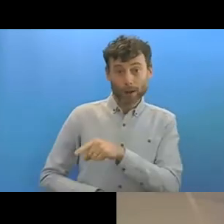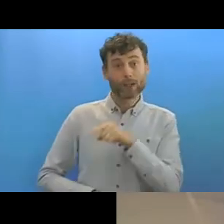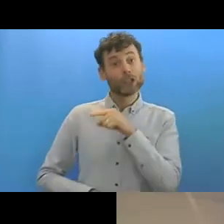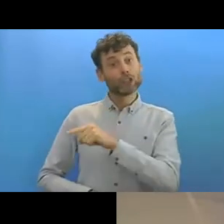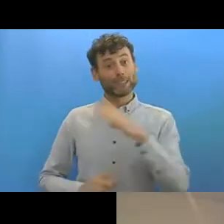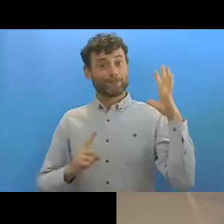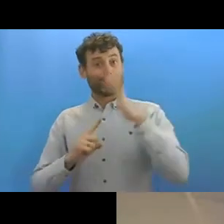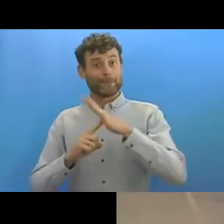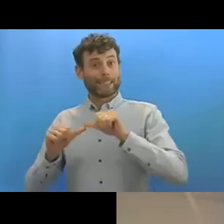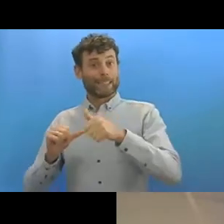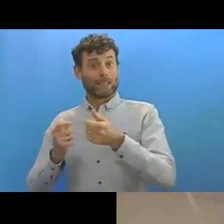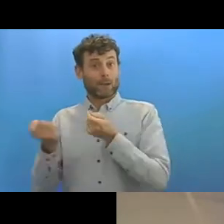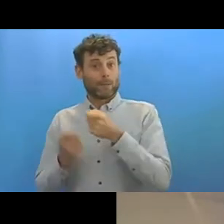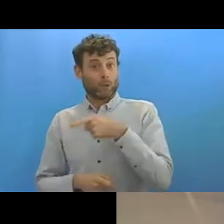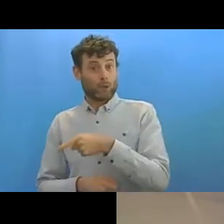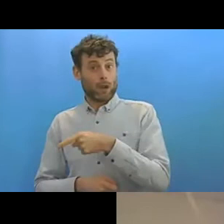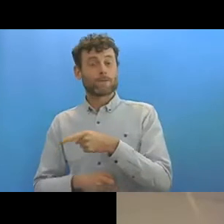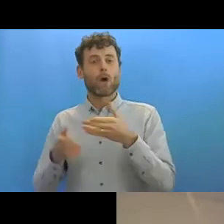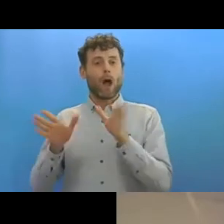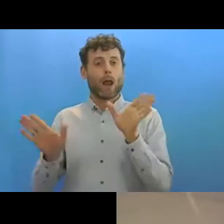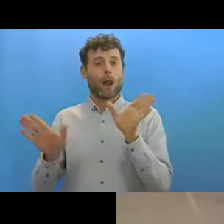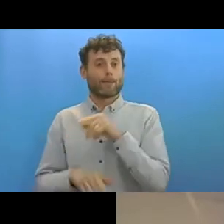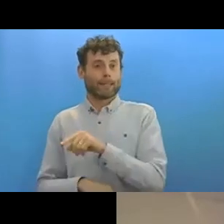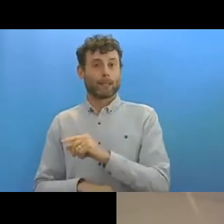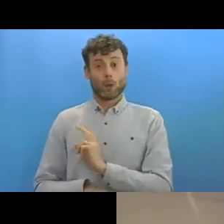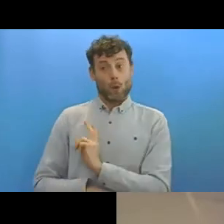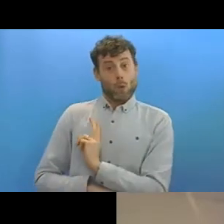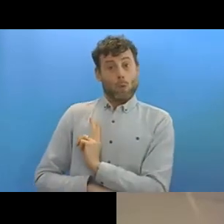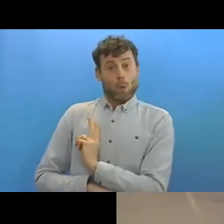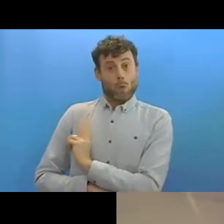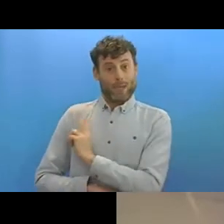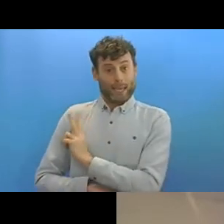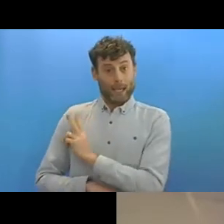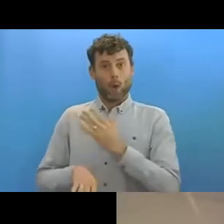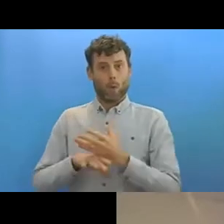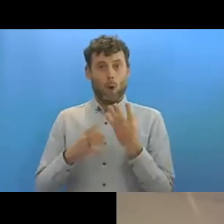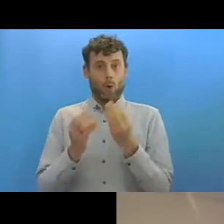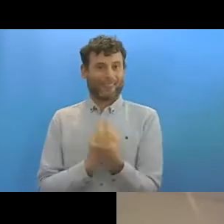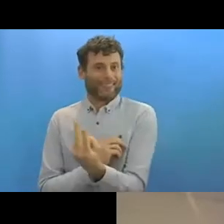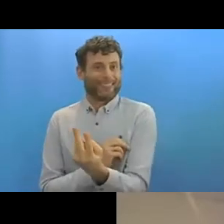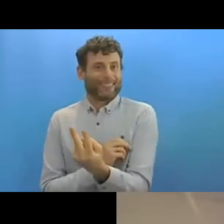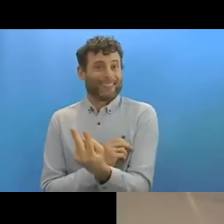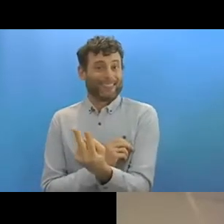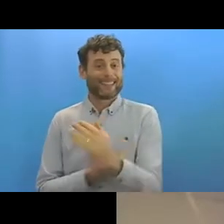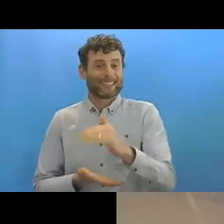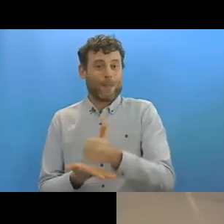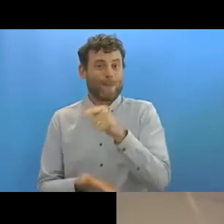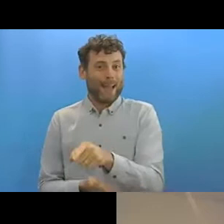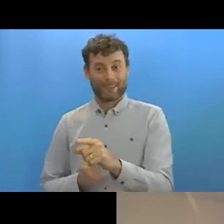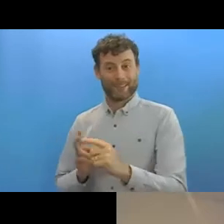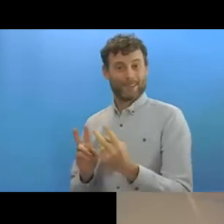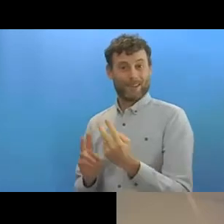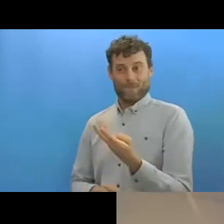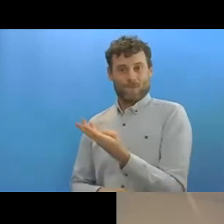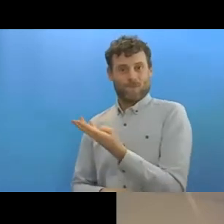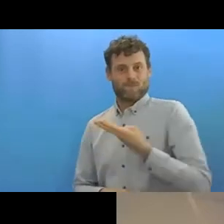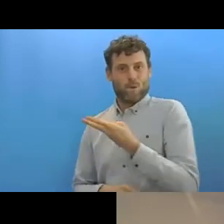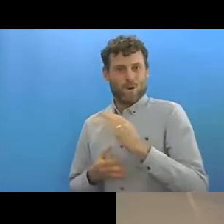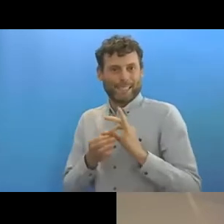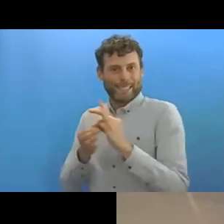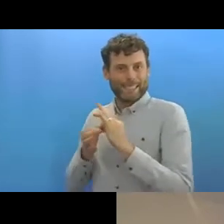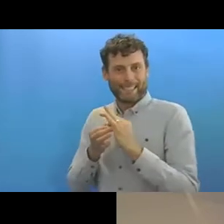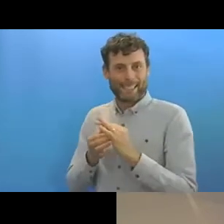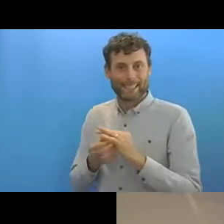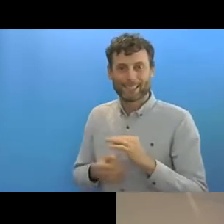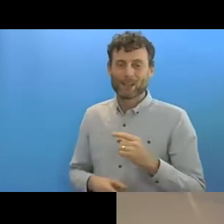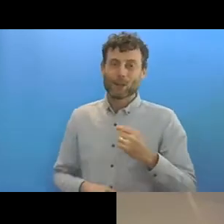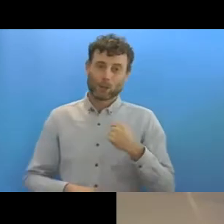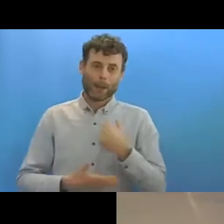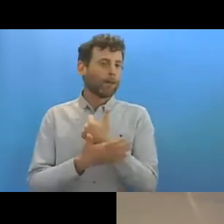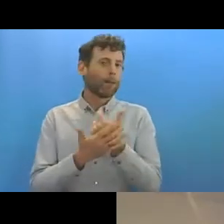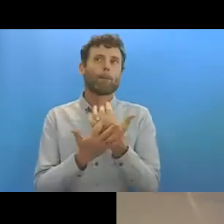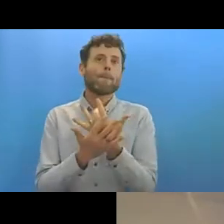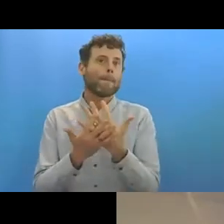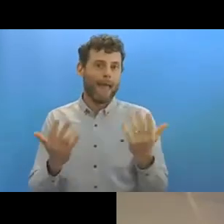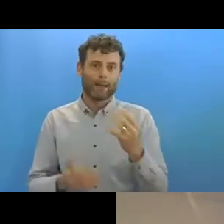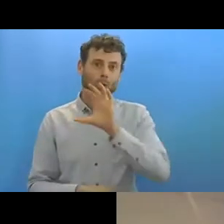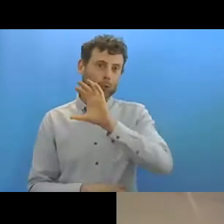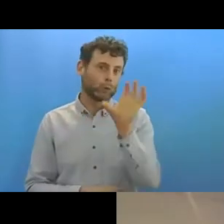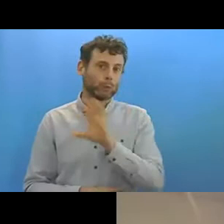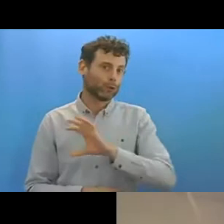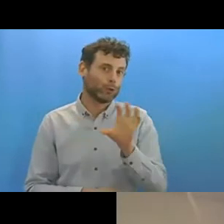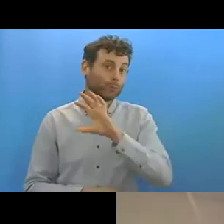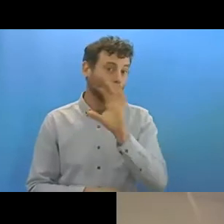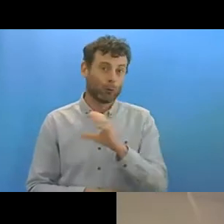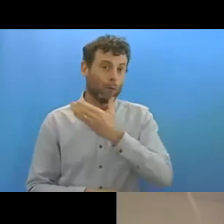Definitely. I want to actually just see if Jo Verrent wants to join us at this point, senior producer at Unlimited, and me and Jo essentially work with you and Sarah on